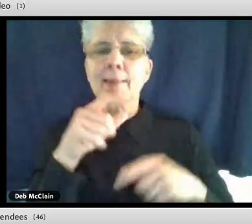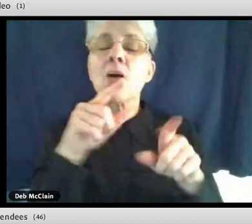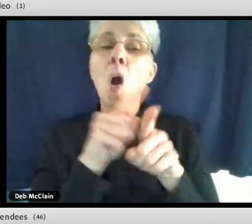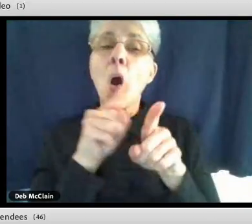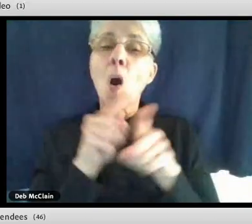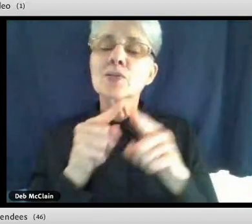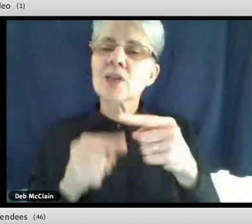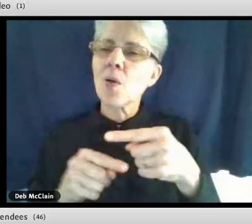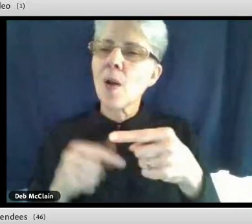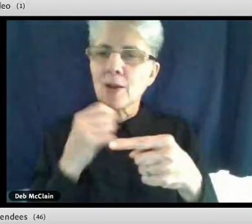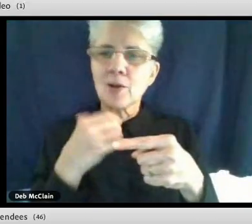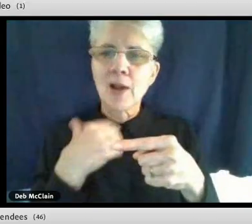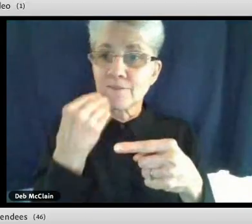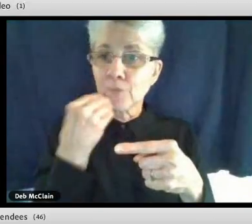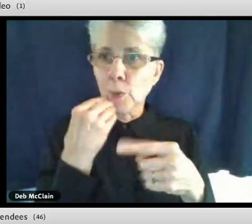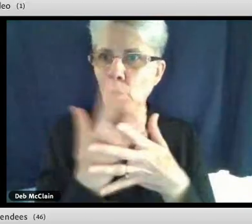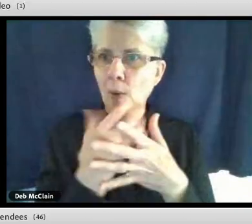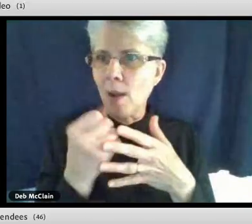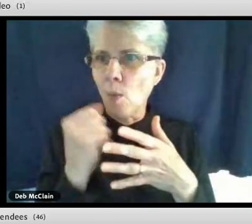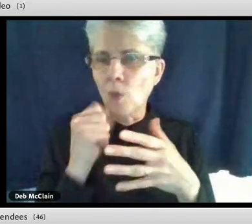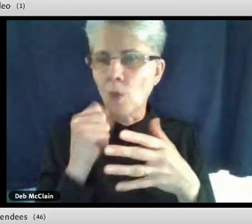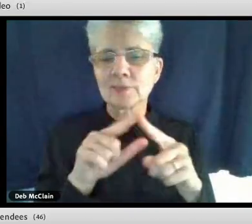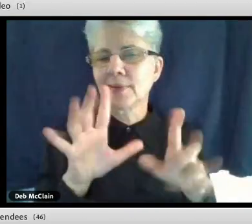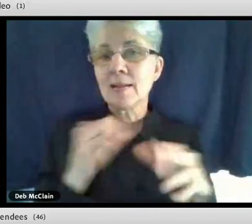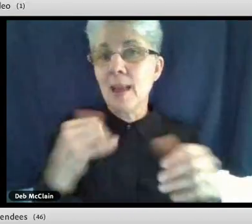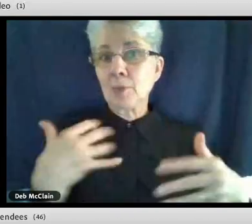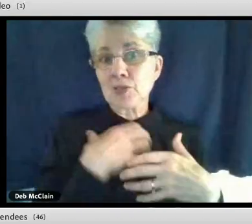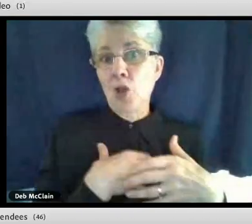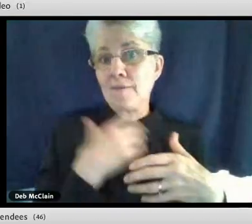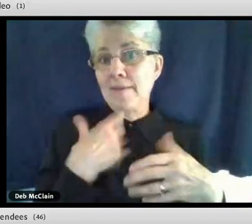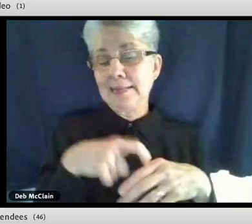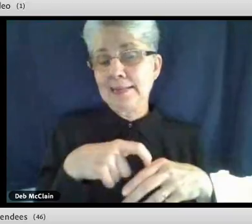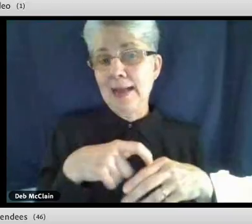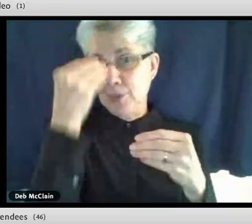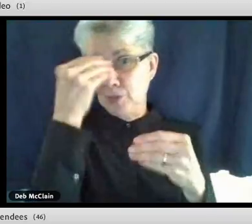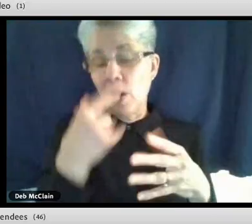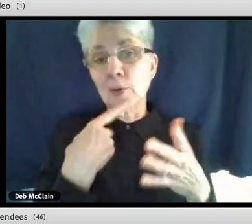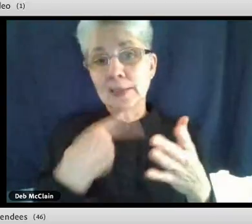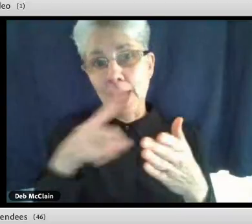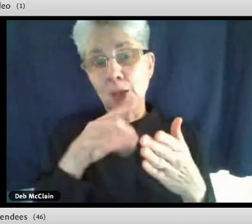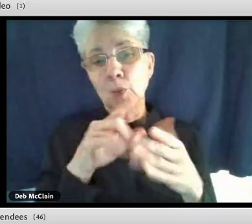but that was one of my fears, and the FDA says that's just not going to happen. You know, in the back of my head